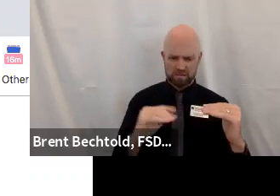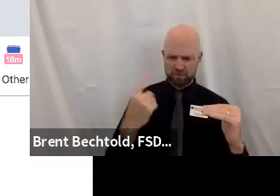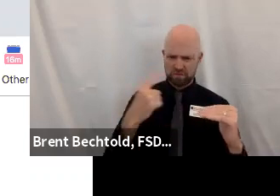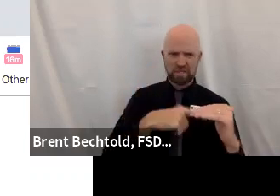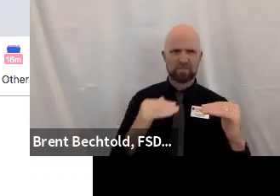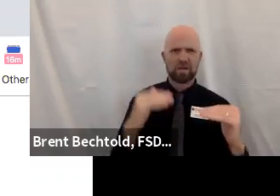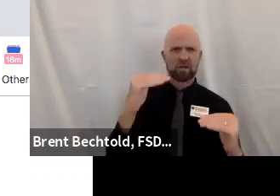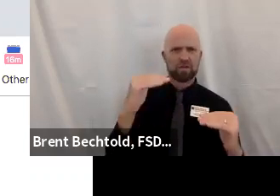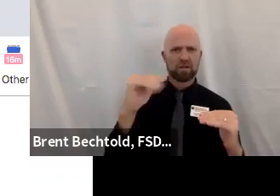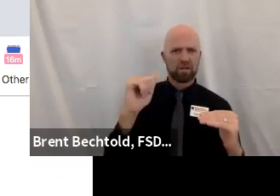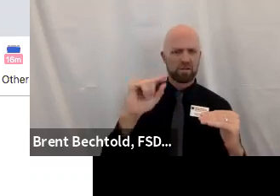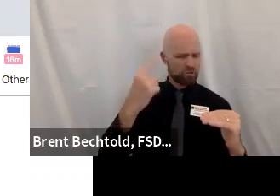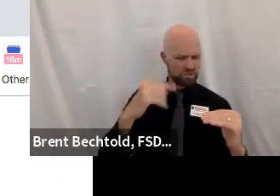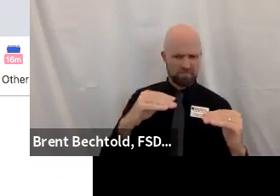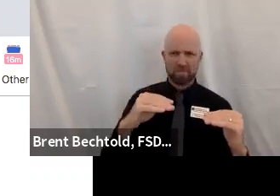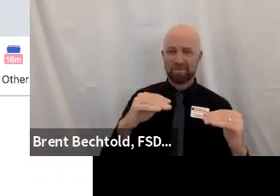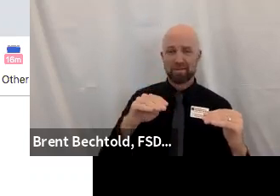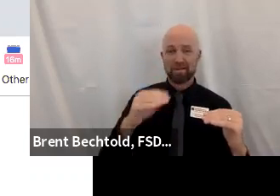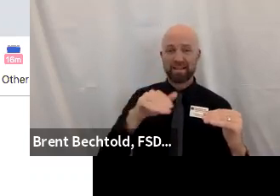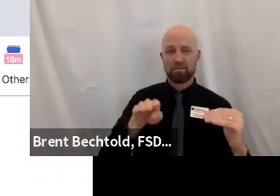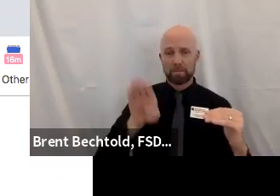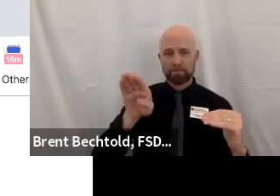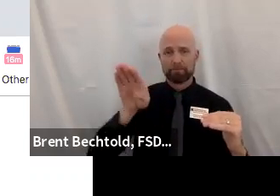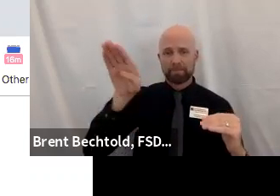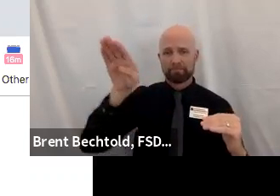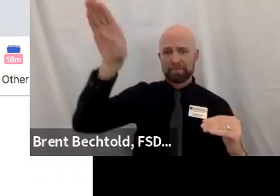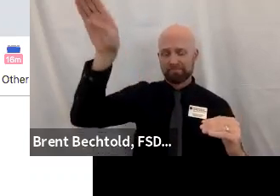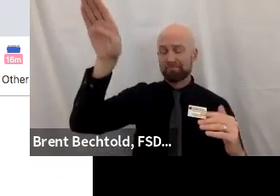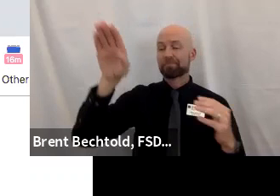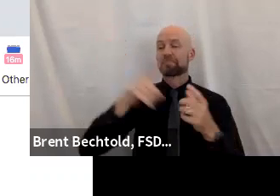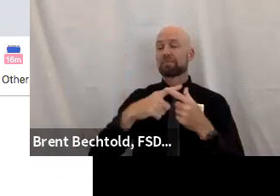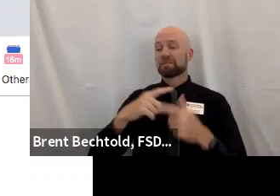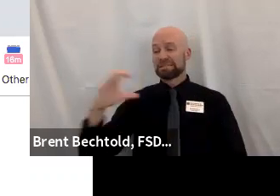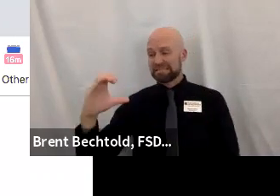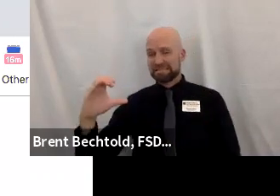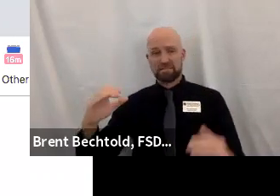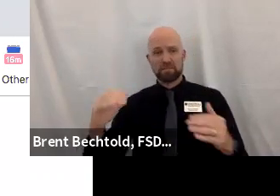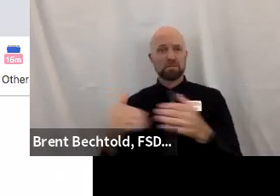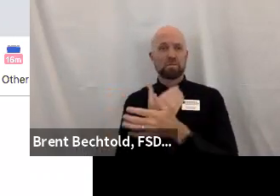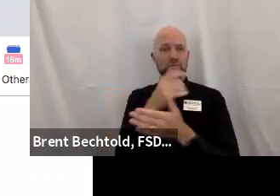that it was higher than "A," higher than the first time they tried it. And they would continue growing from there.